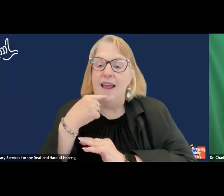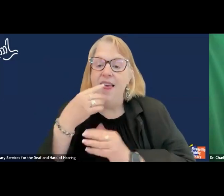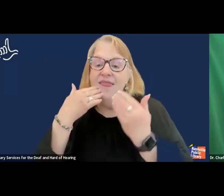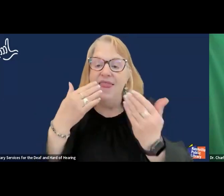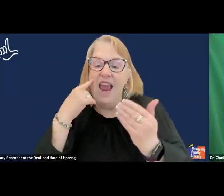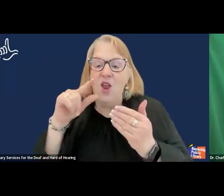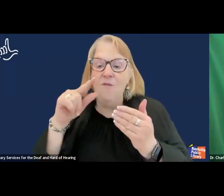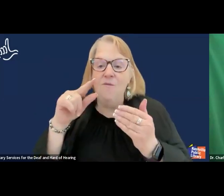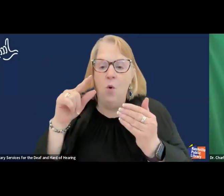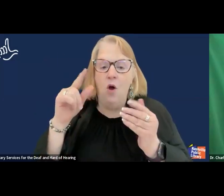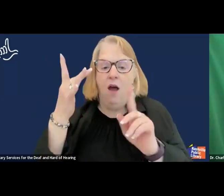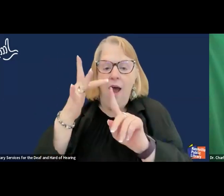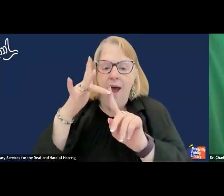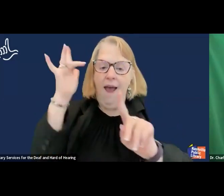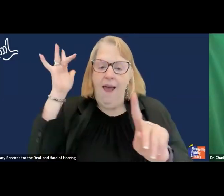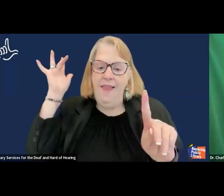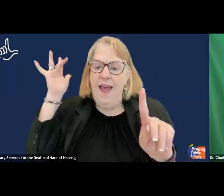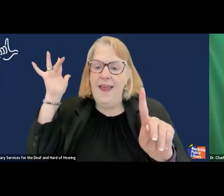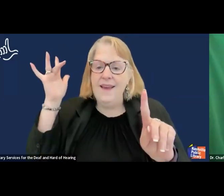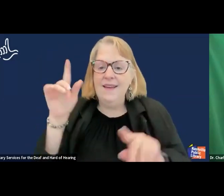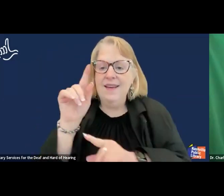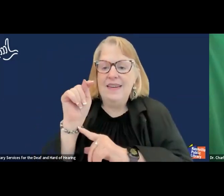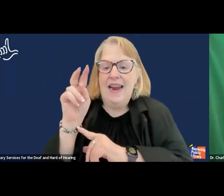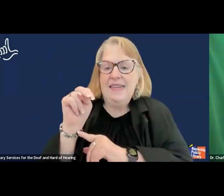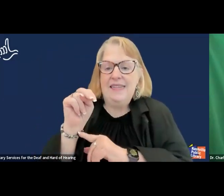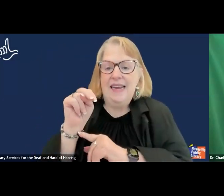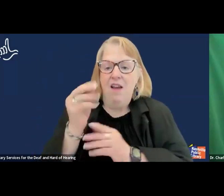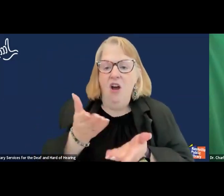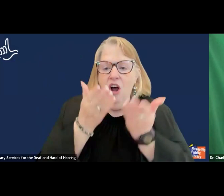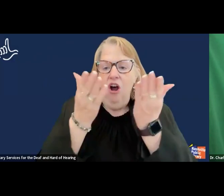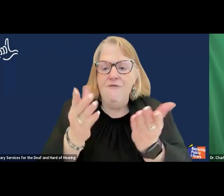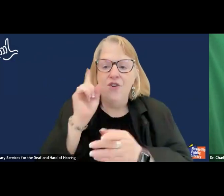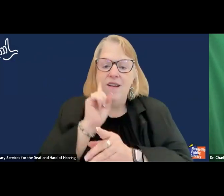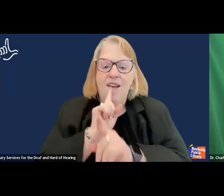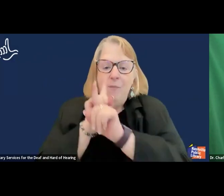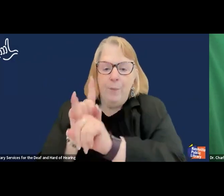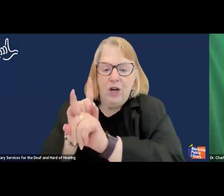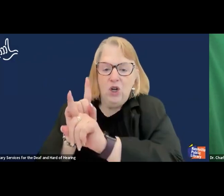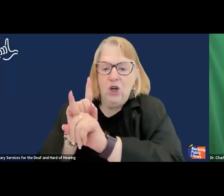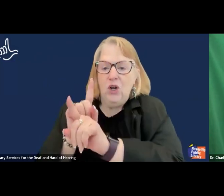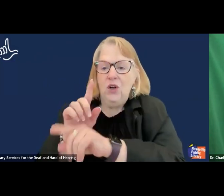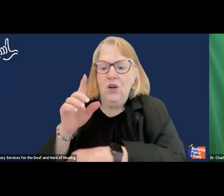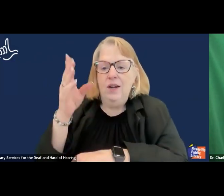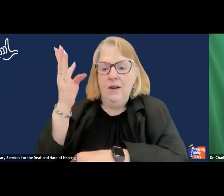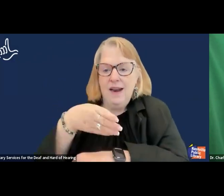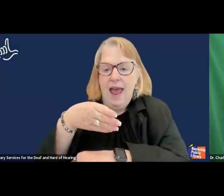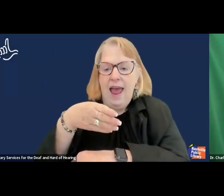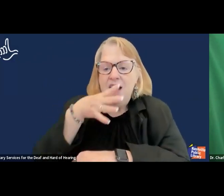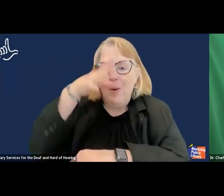[Interpreter for Brenda] Tracy Duncan said thank you for highlighting Tennessee,